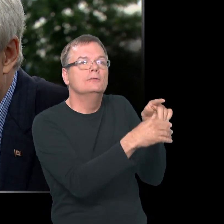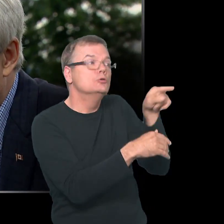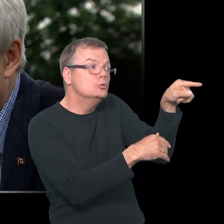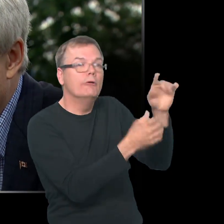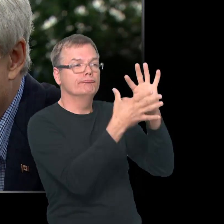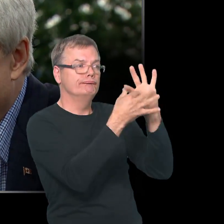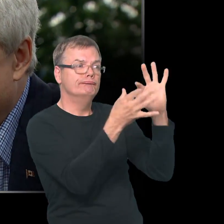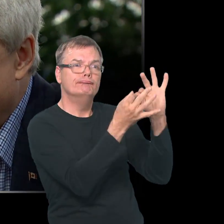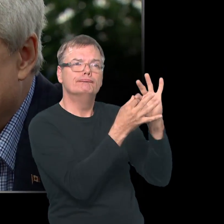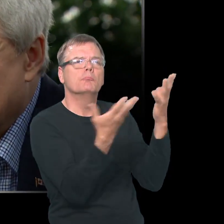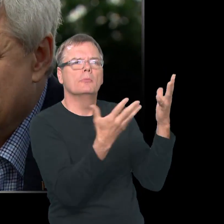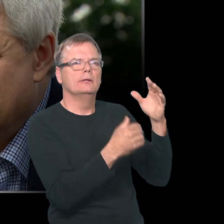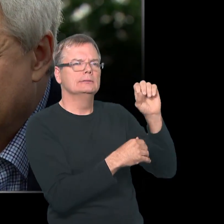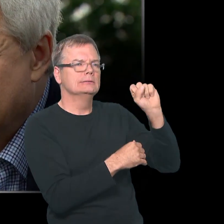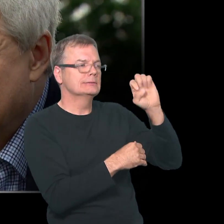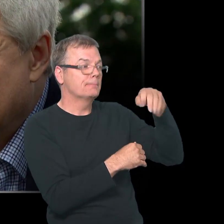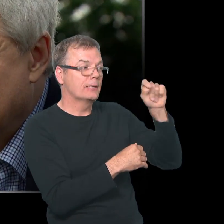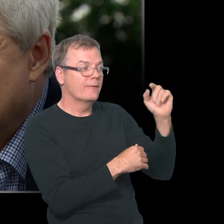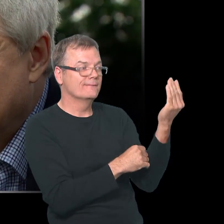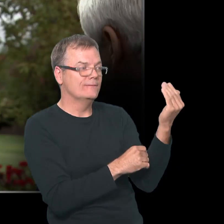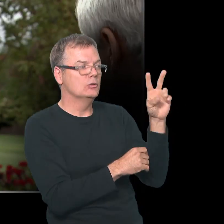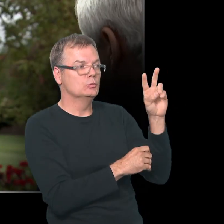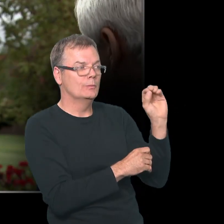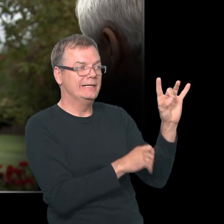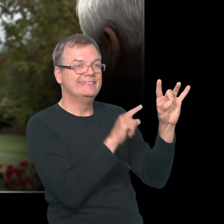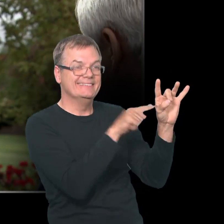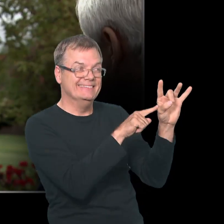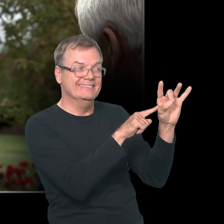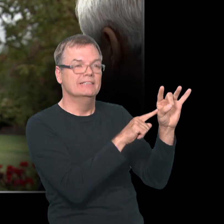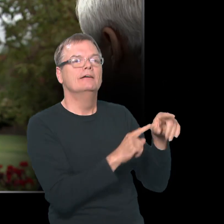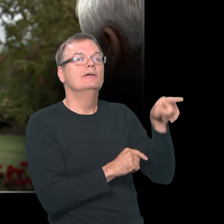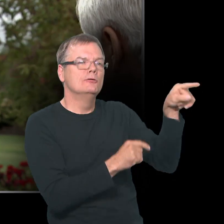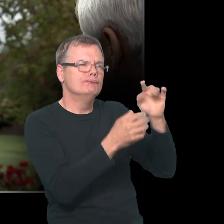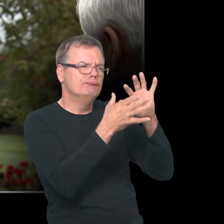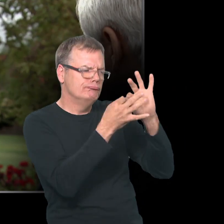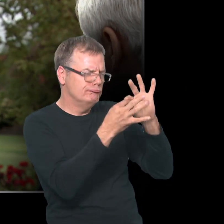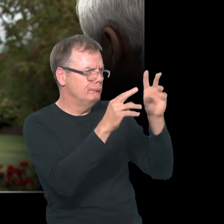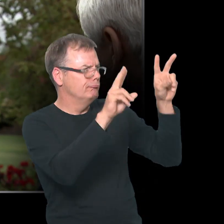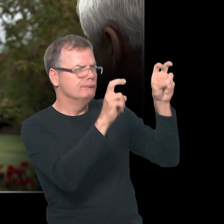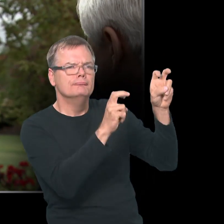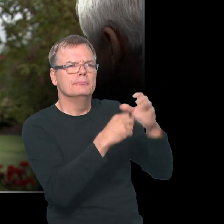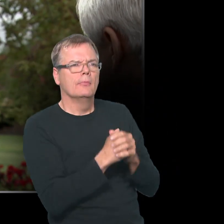It was about a month or so before. Here's what you said, September 15, '08: